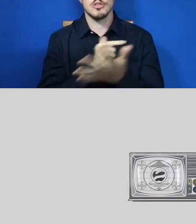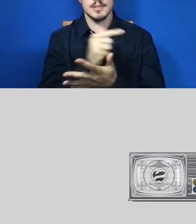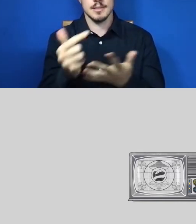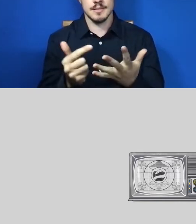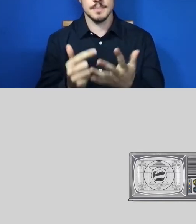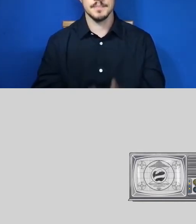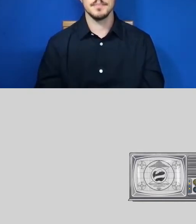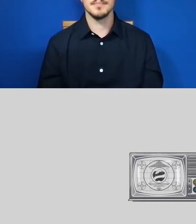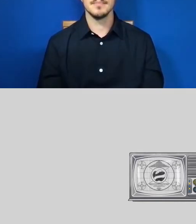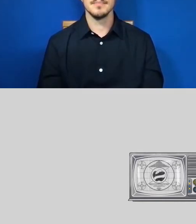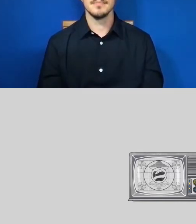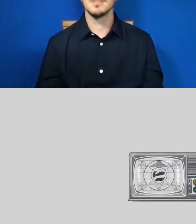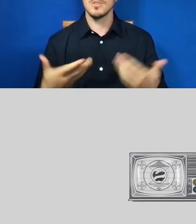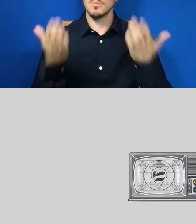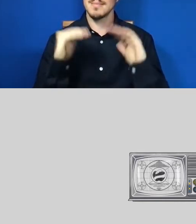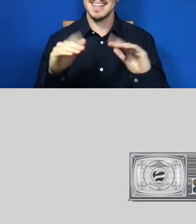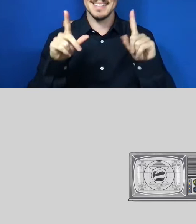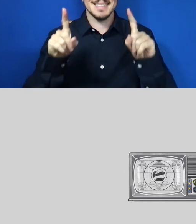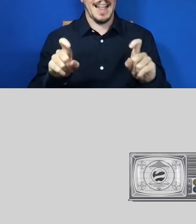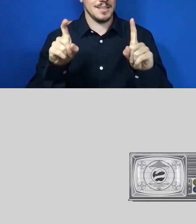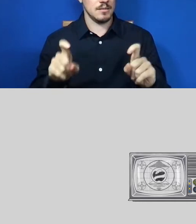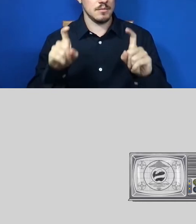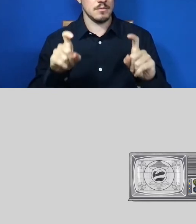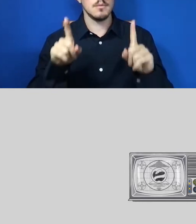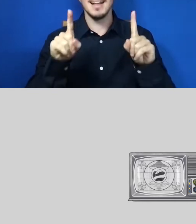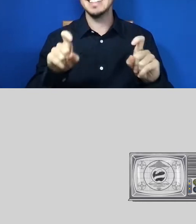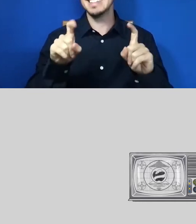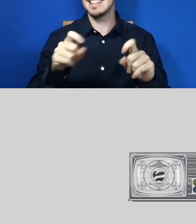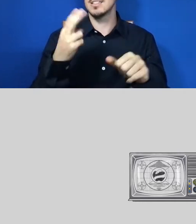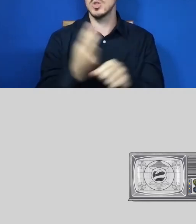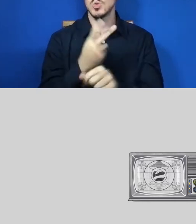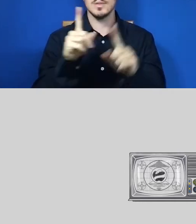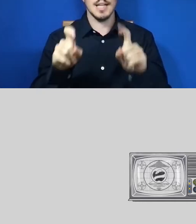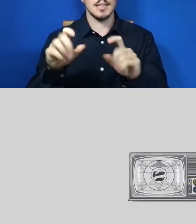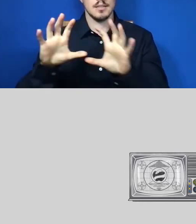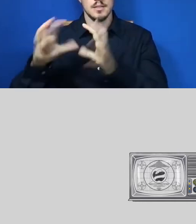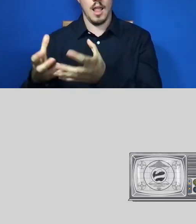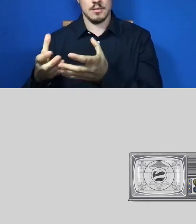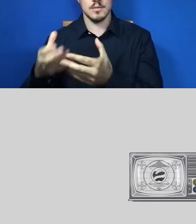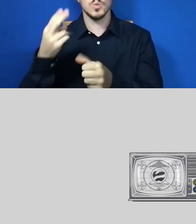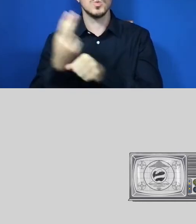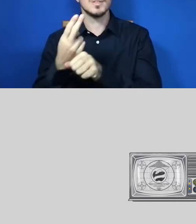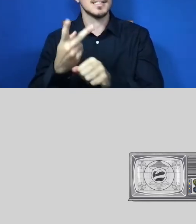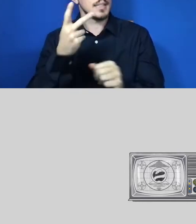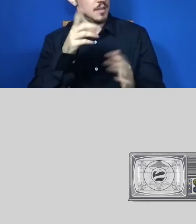Once you're done training your data, you can test your data. During testing, we use our testing data to see how well our model